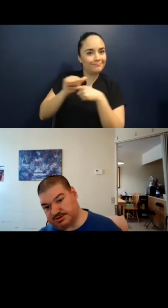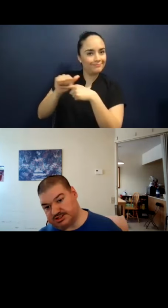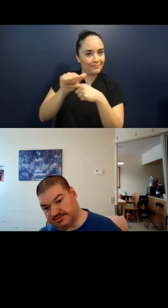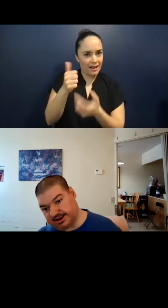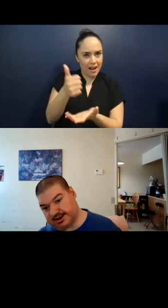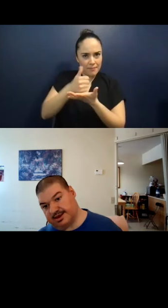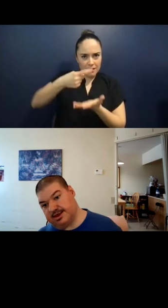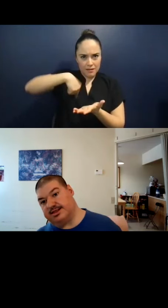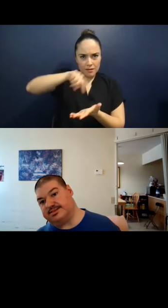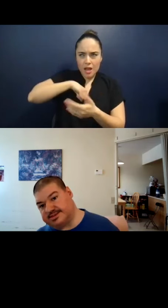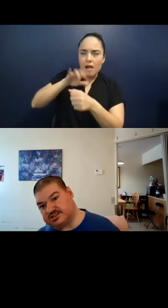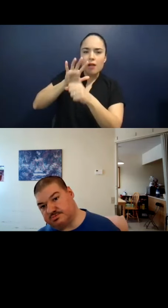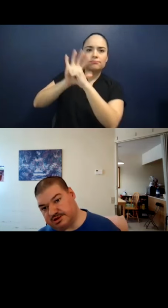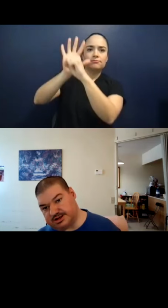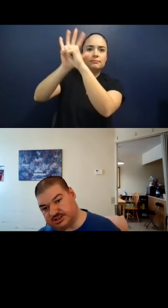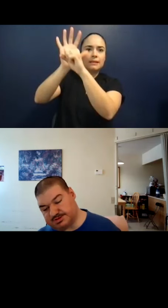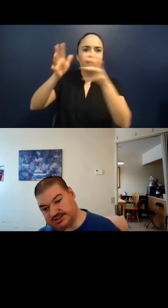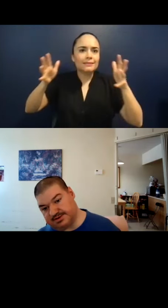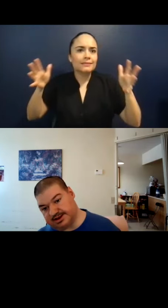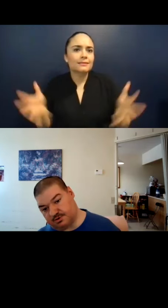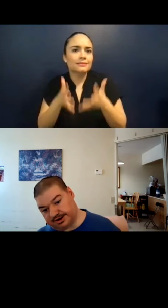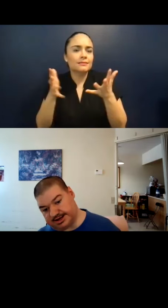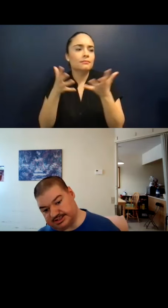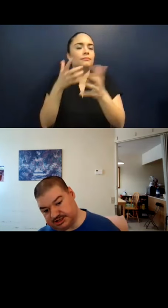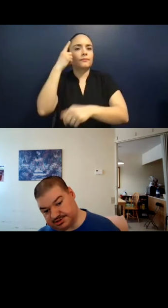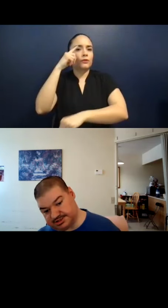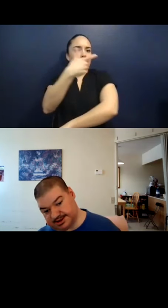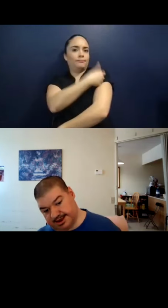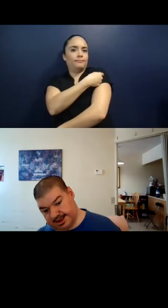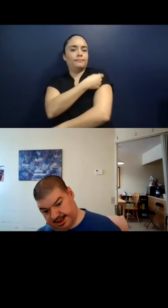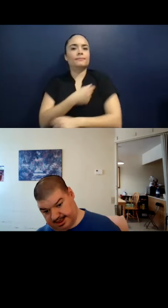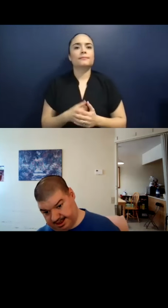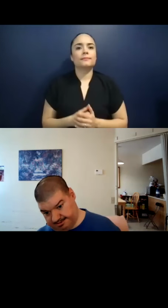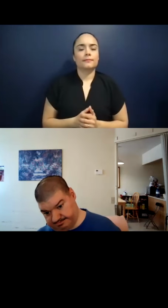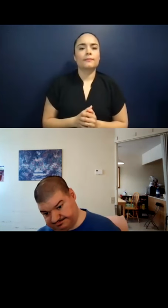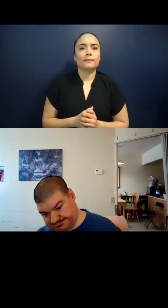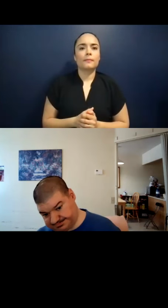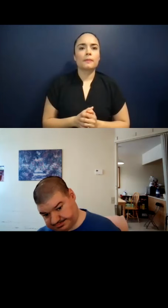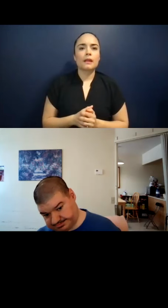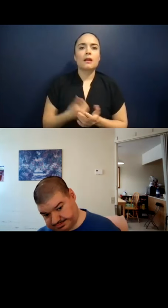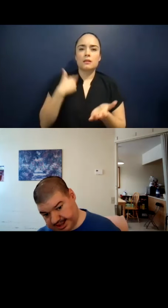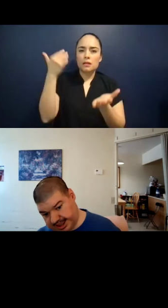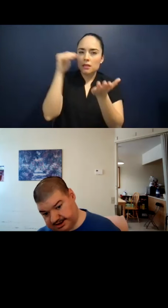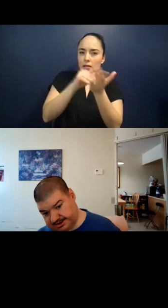project